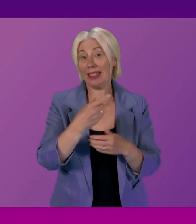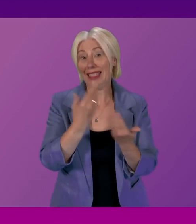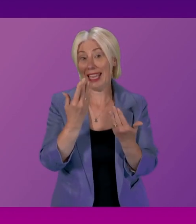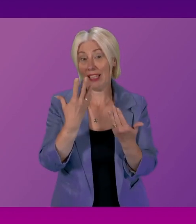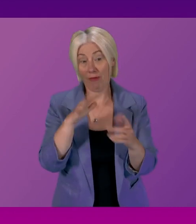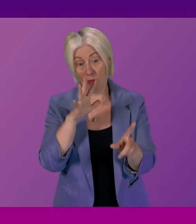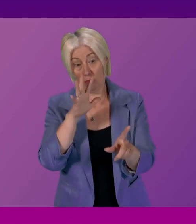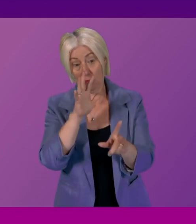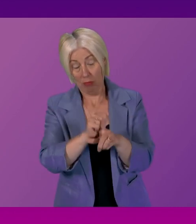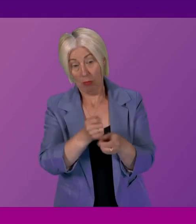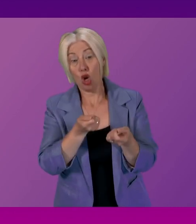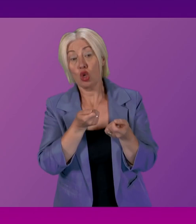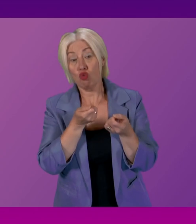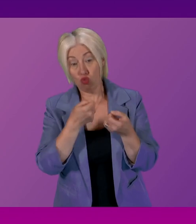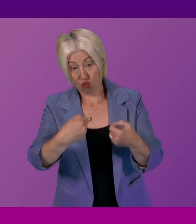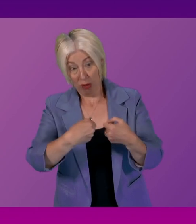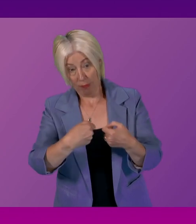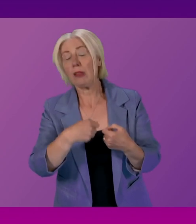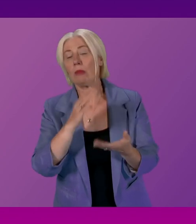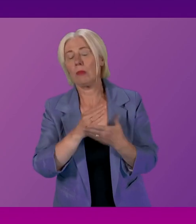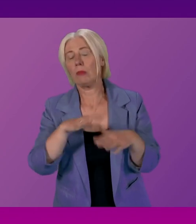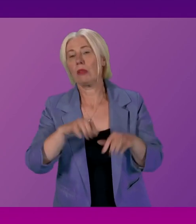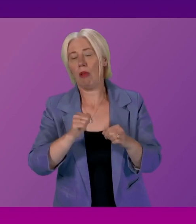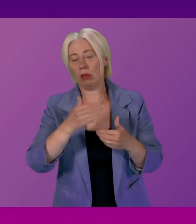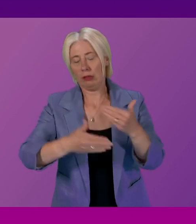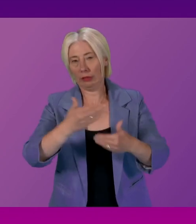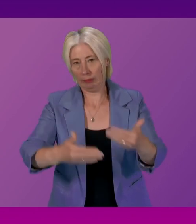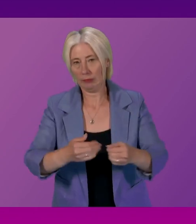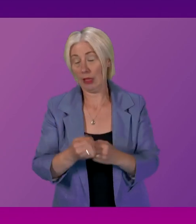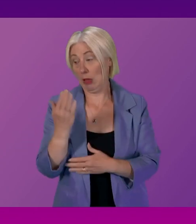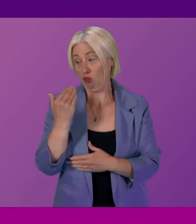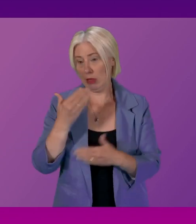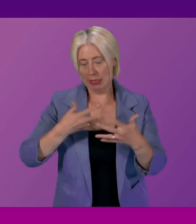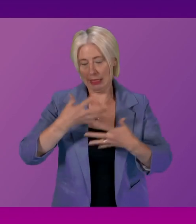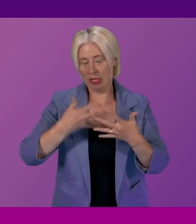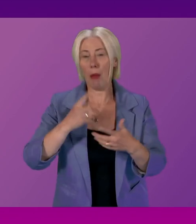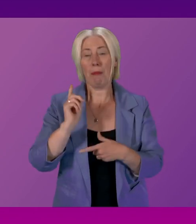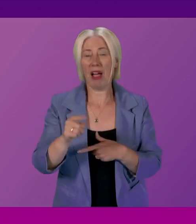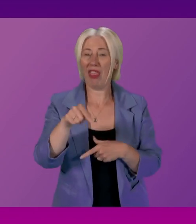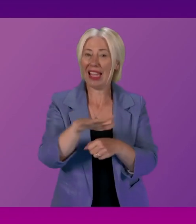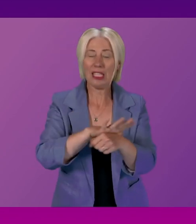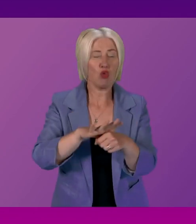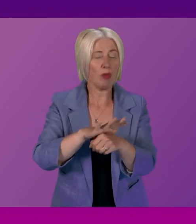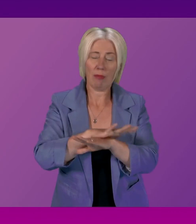to treat. However, in those situations where that is not happening or, in Margaret’s case, has